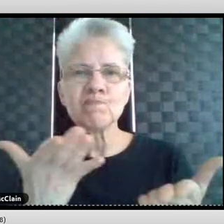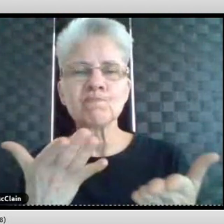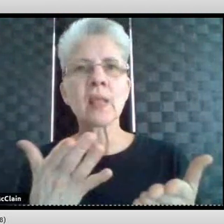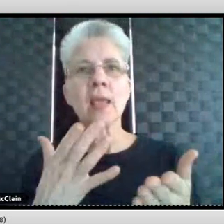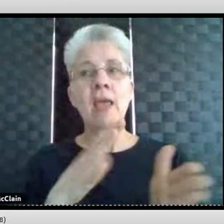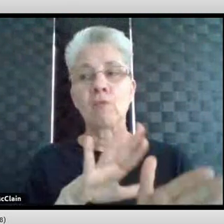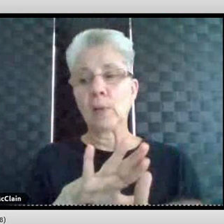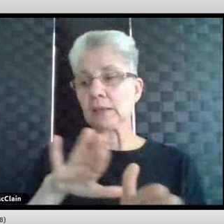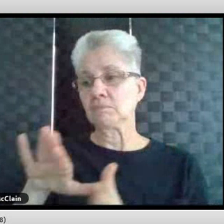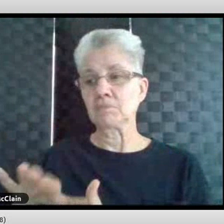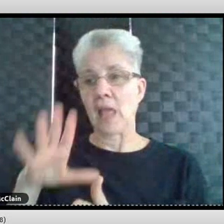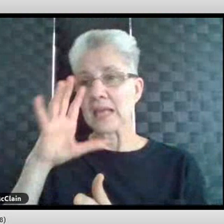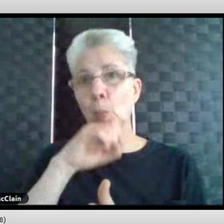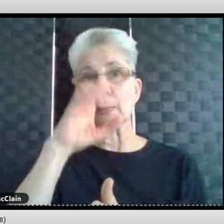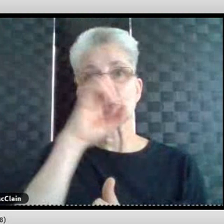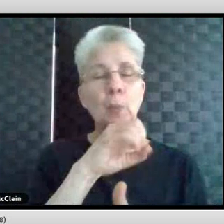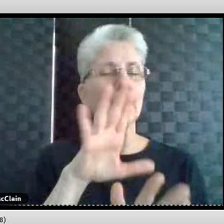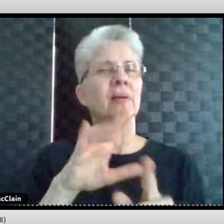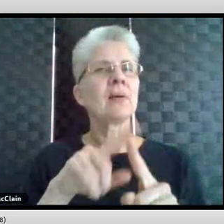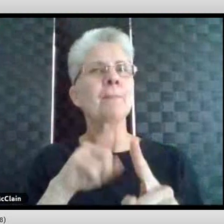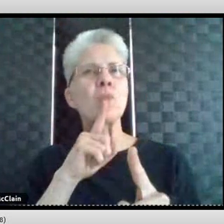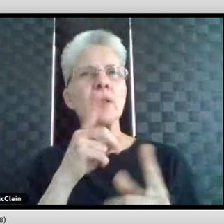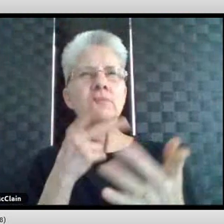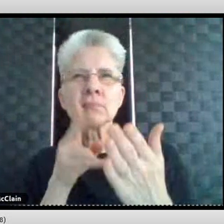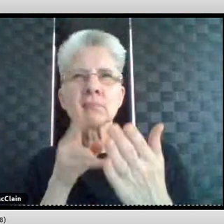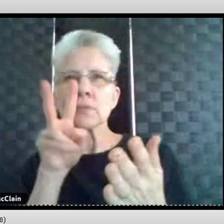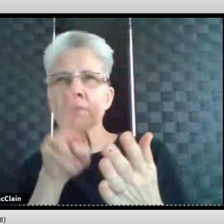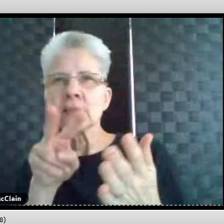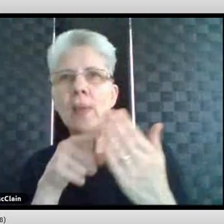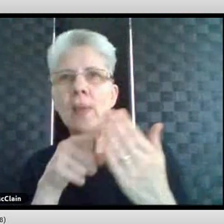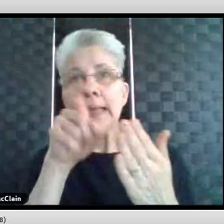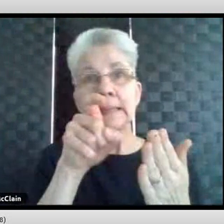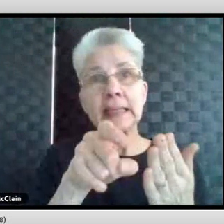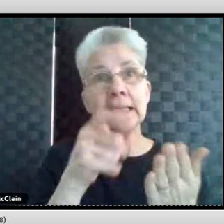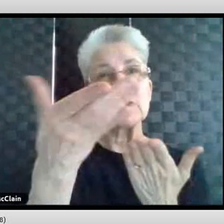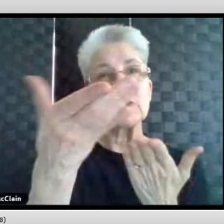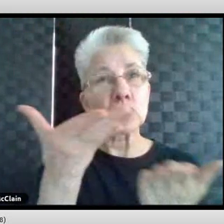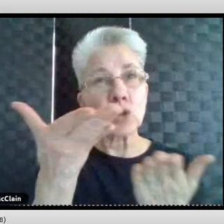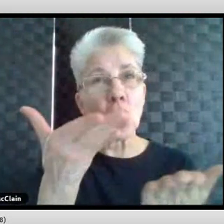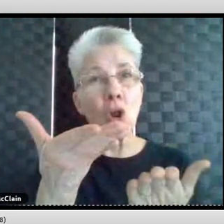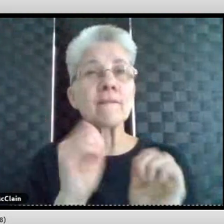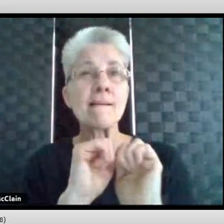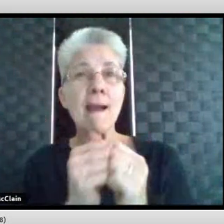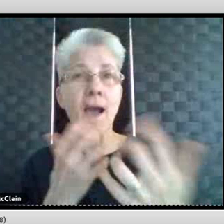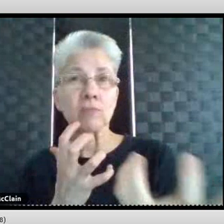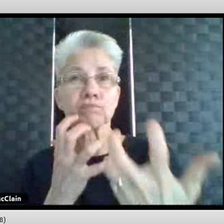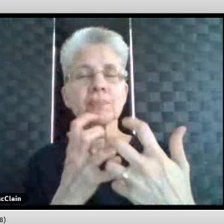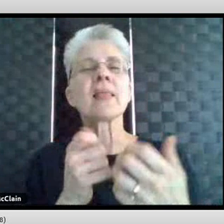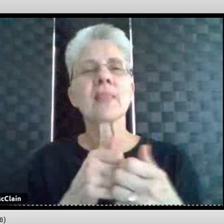if we can really try to see what they need in the way of our services, then we're already relating to them.